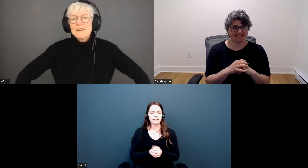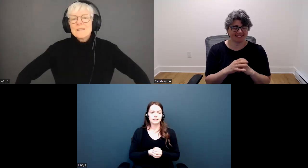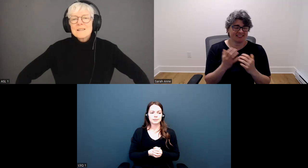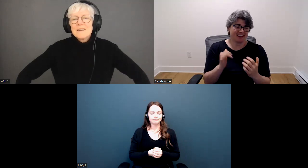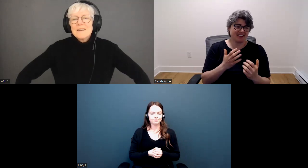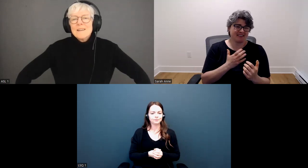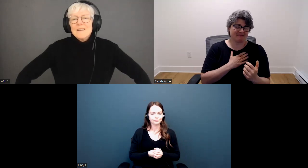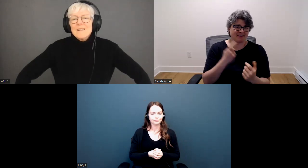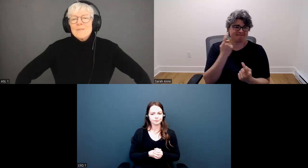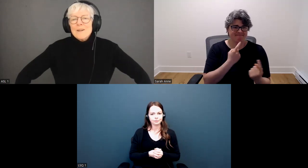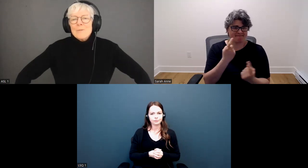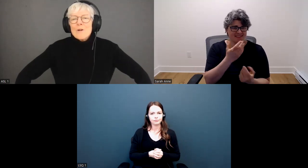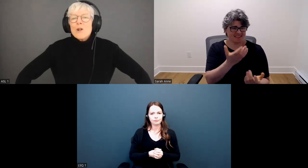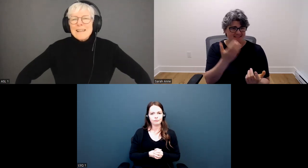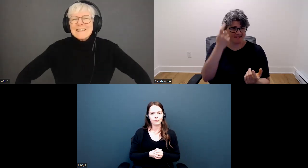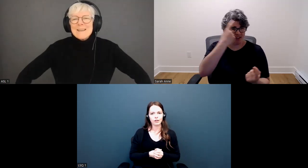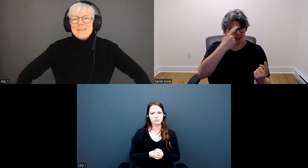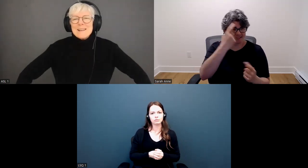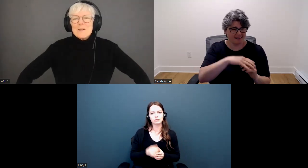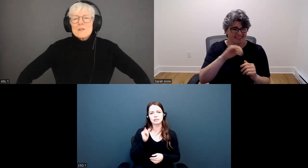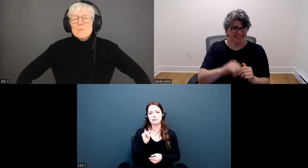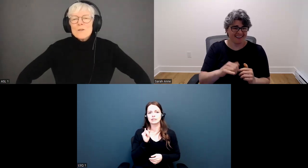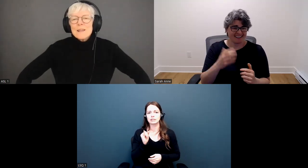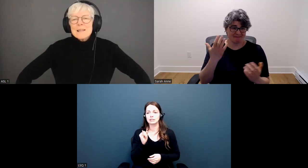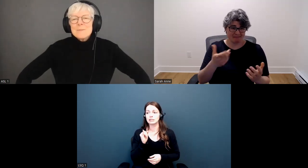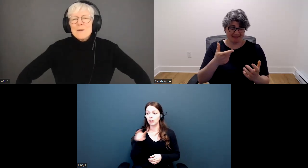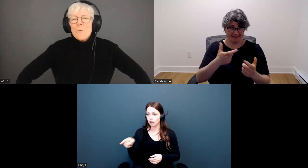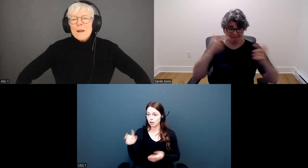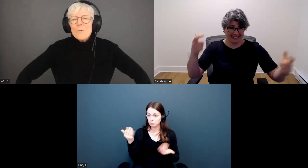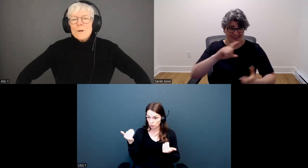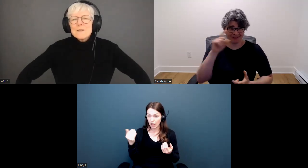needs we don't all need the same thing so I'm just wondering Yasmine what what's your